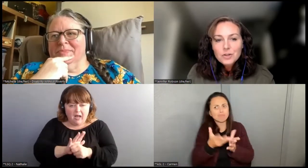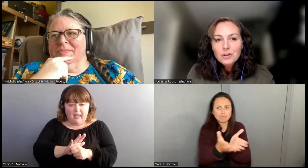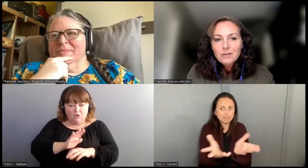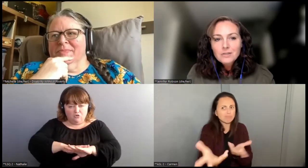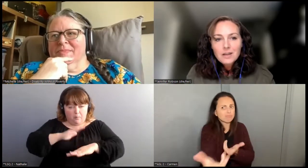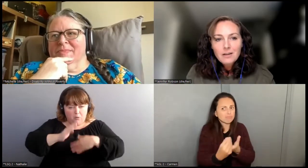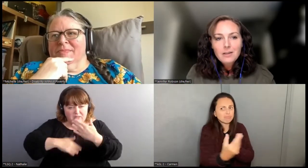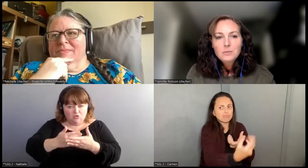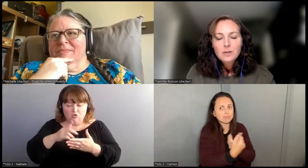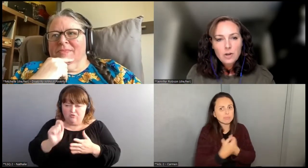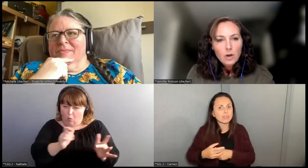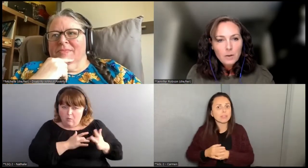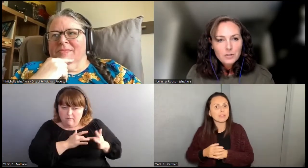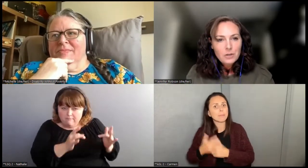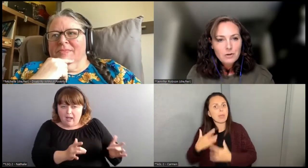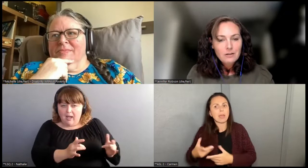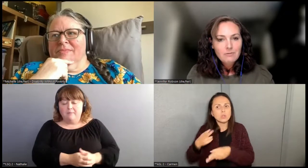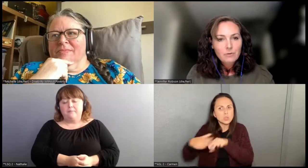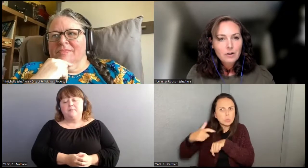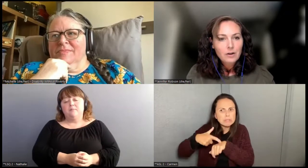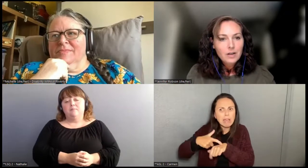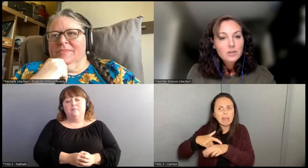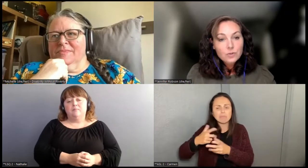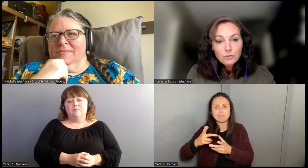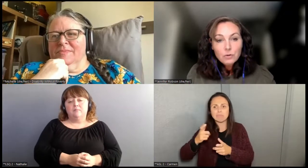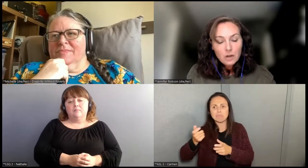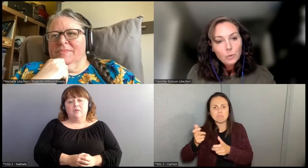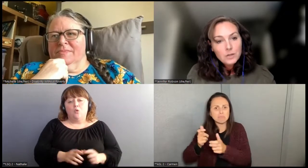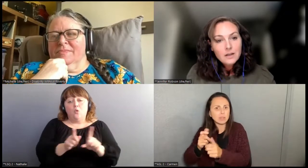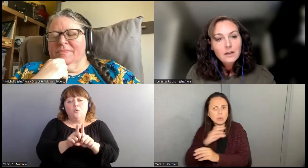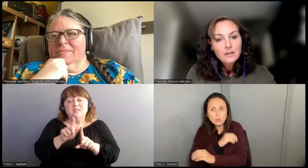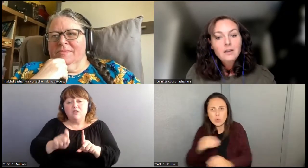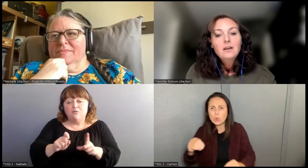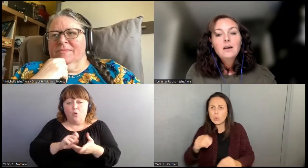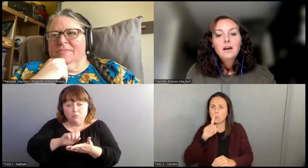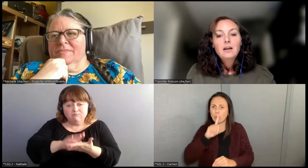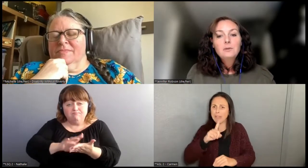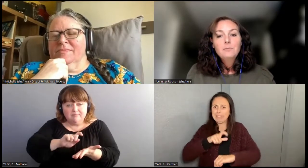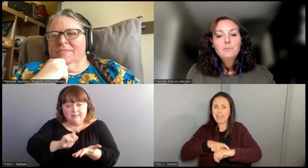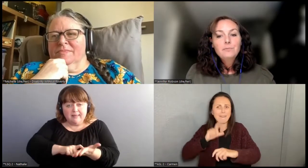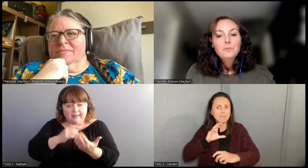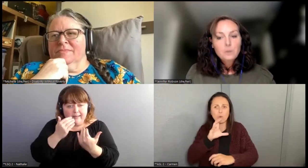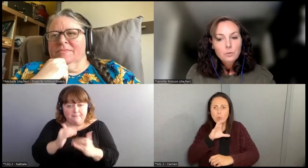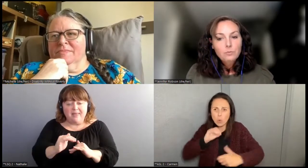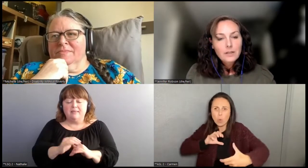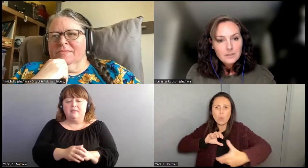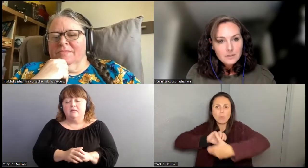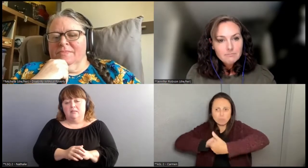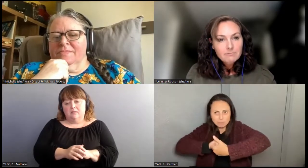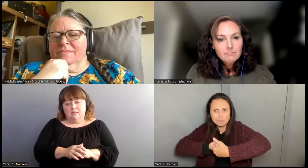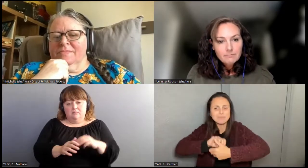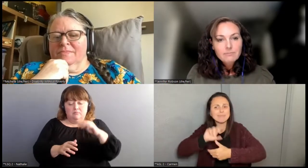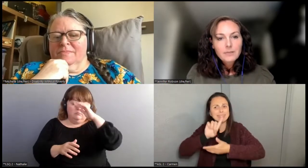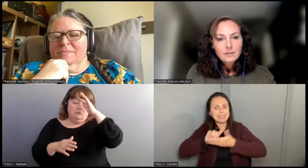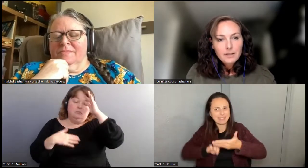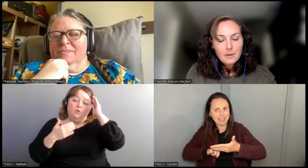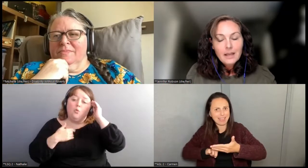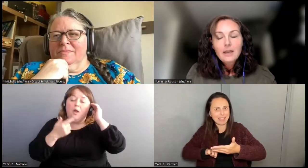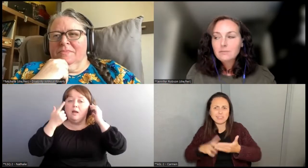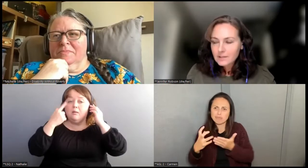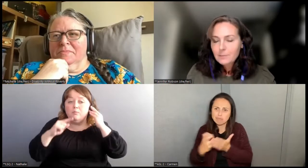TURNAROUND TIMES AND NO OPPORTUNITY FOR TRUE CODESIGN. SO LET'S KEEP -- AGAIN, SOMETHING